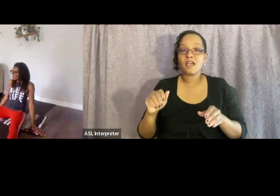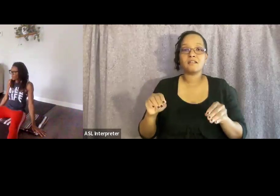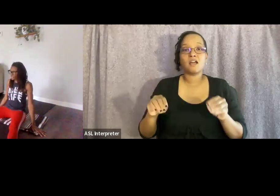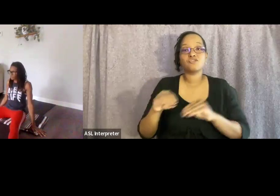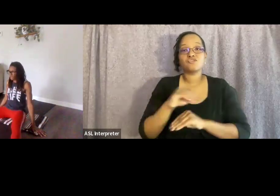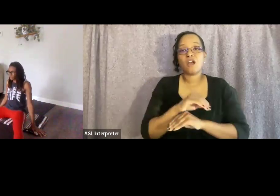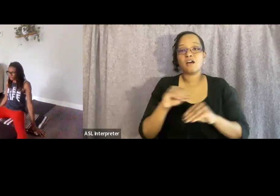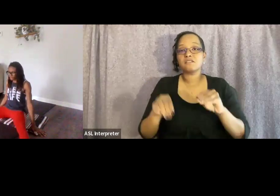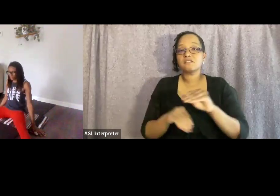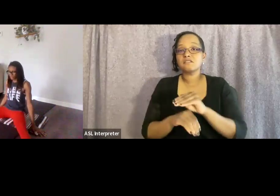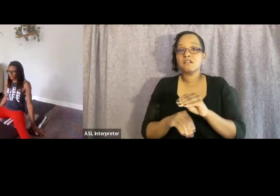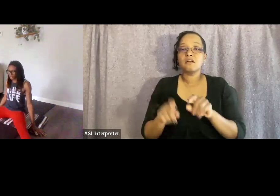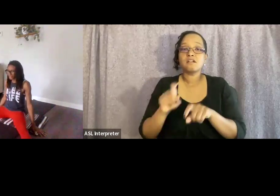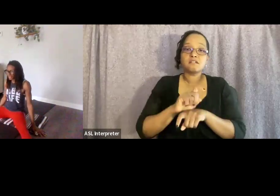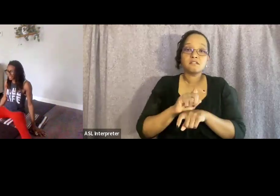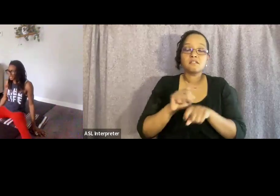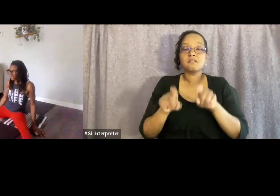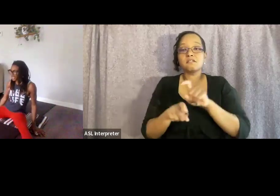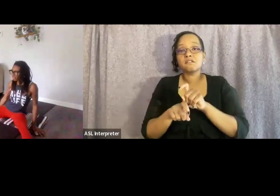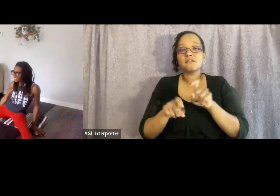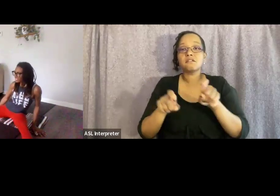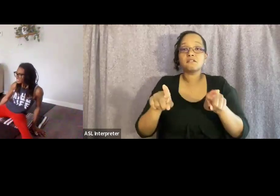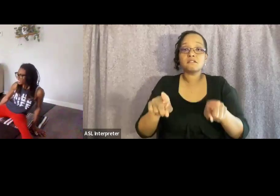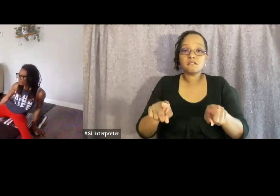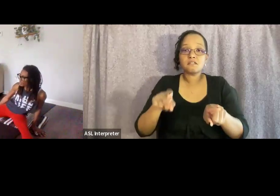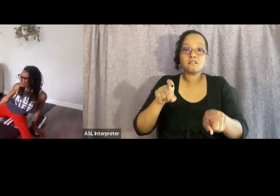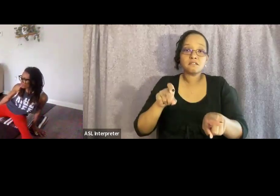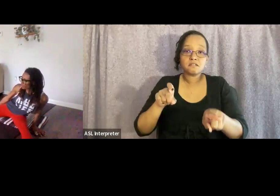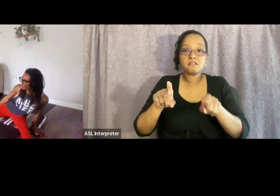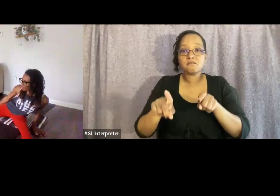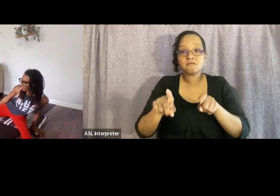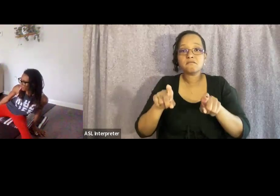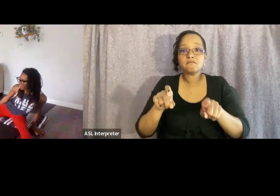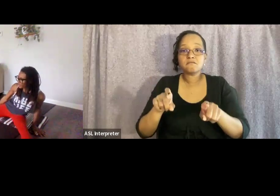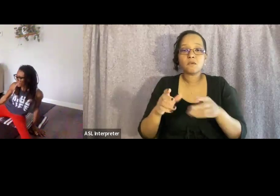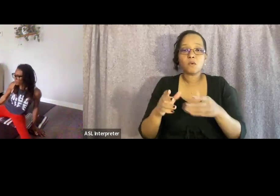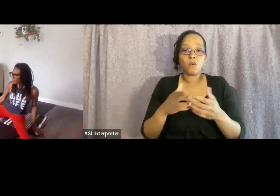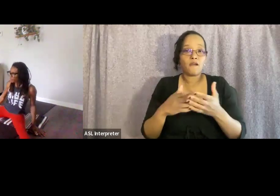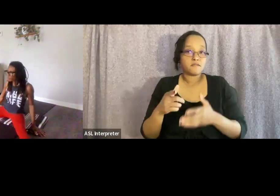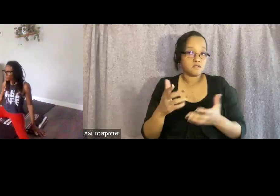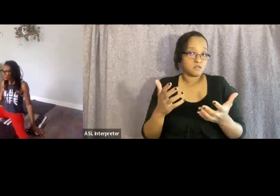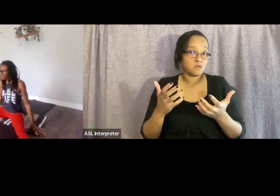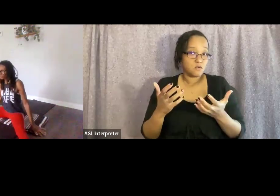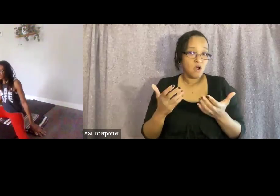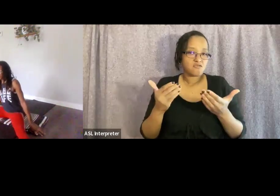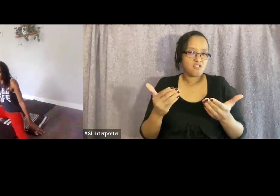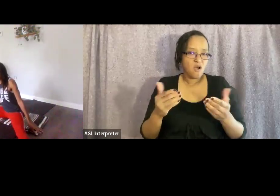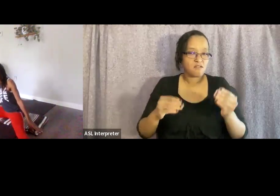You can stretch them out, do whatever it is that you need to do. Take a moment to move, if needed.